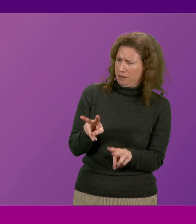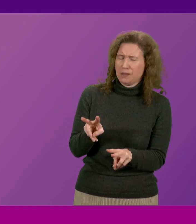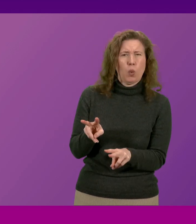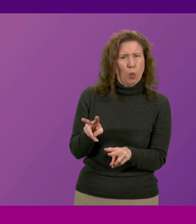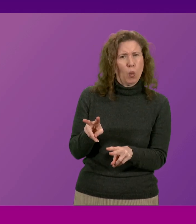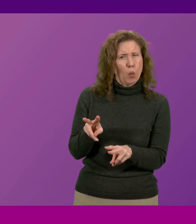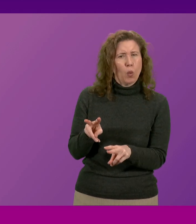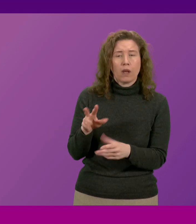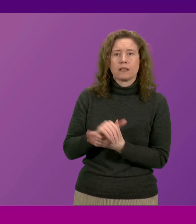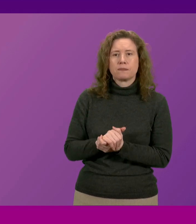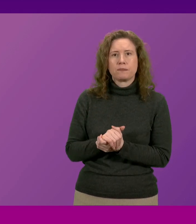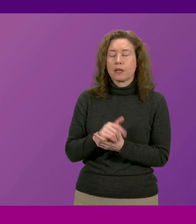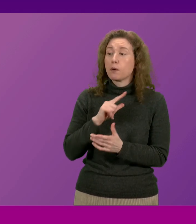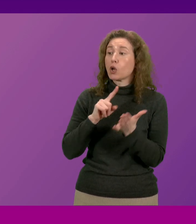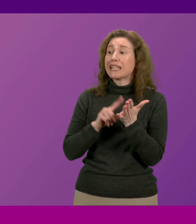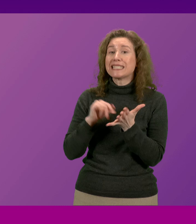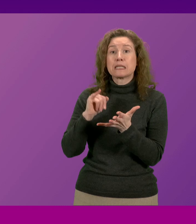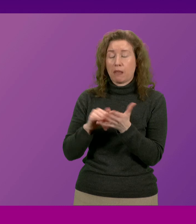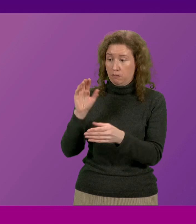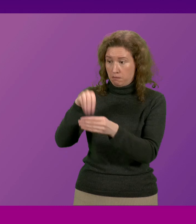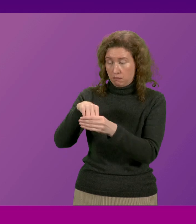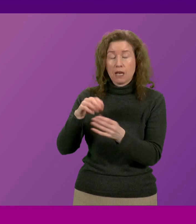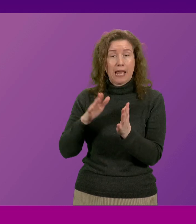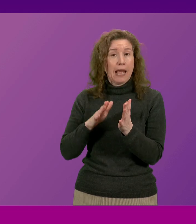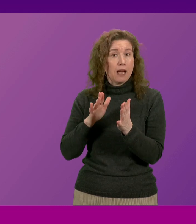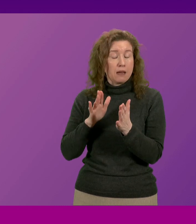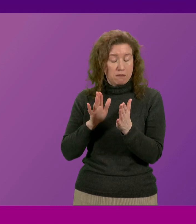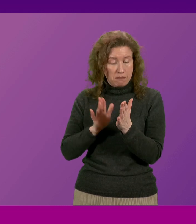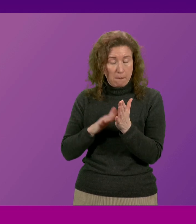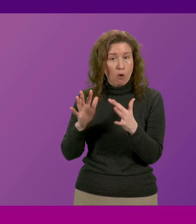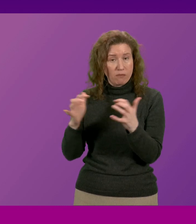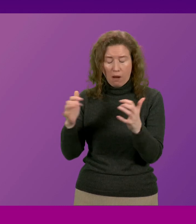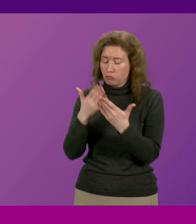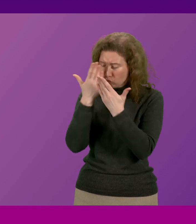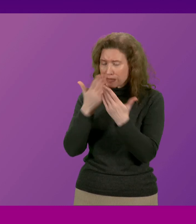Liz Smith is a member of Parliament for whom I have the greatest respect,